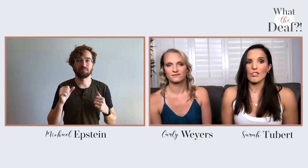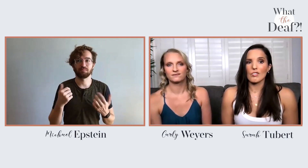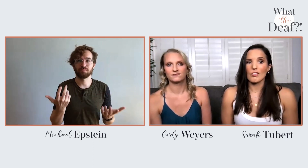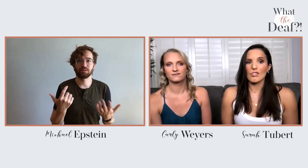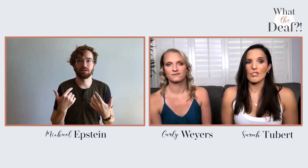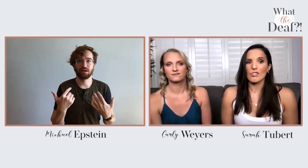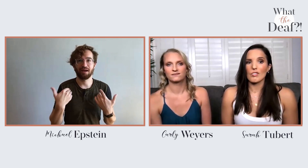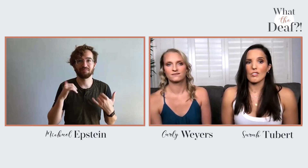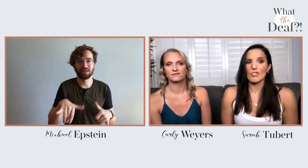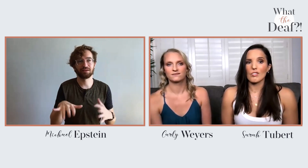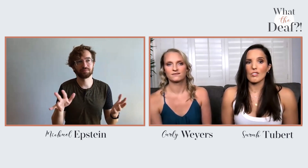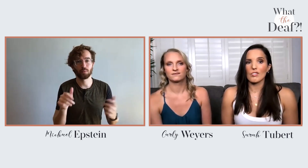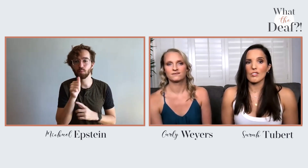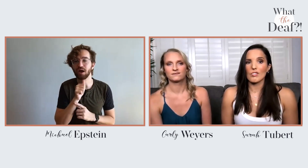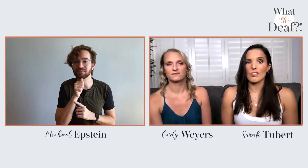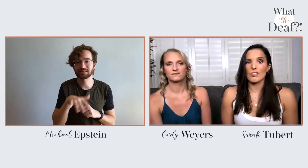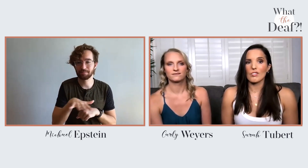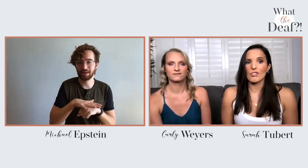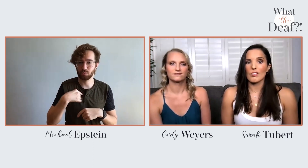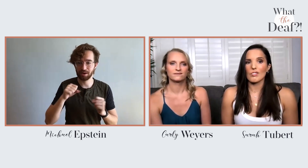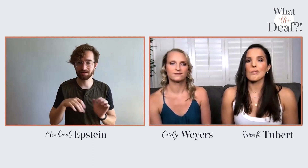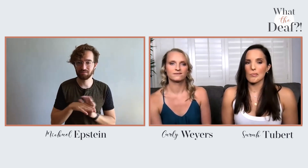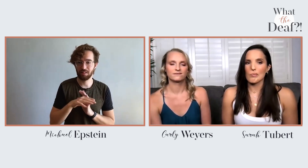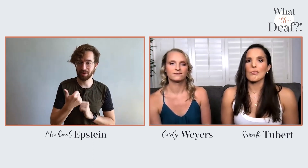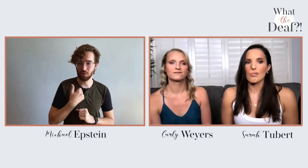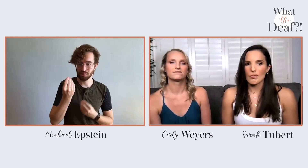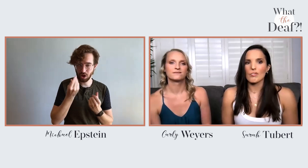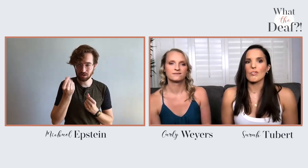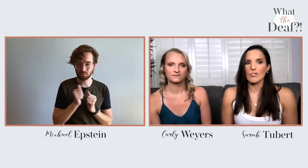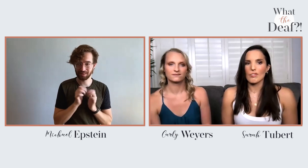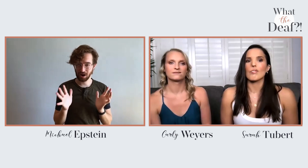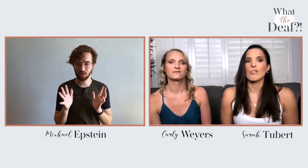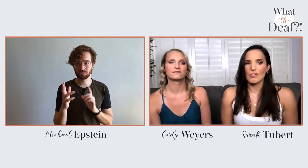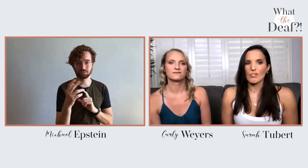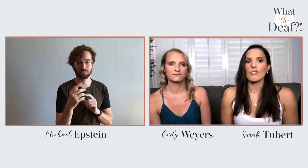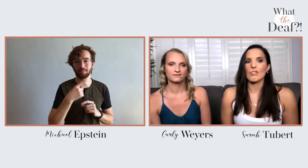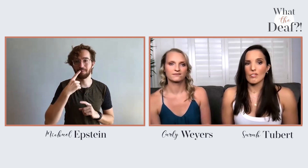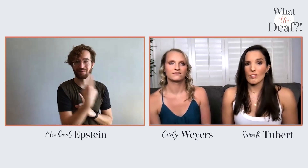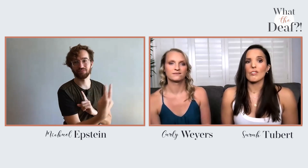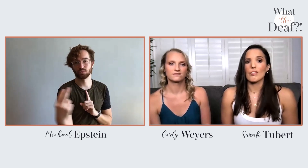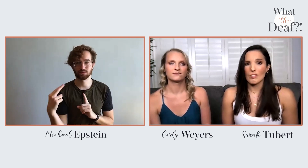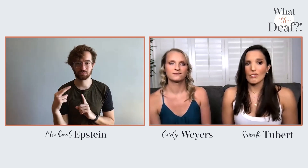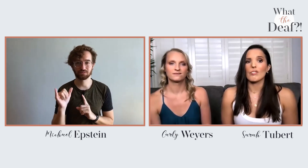And I appreciate having that private space for myself, where I can develop my own thoughts without the public view of the deaf community.